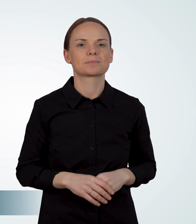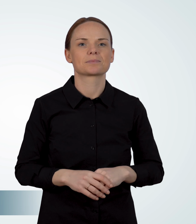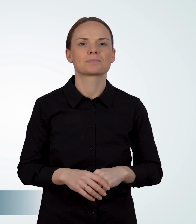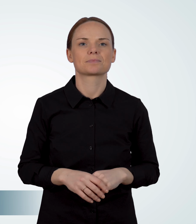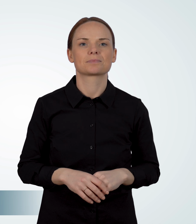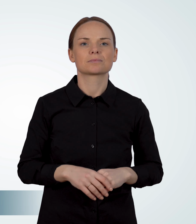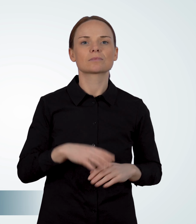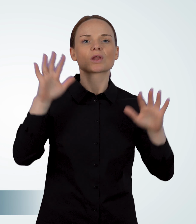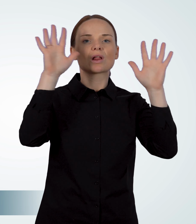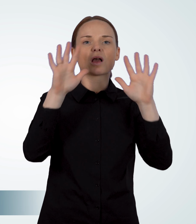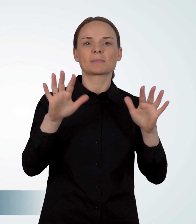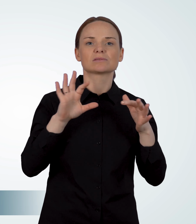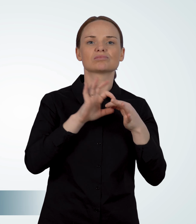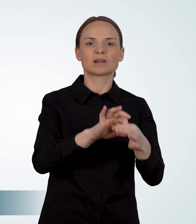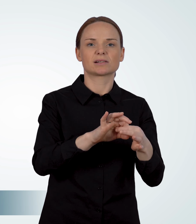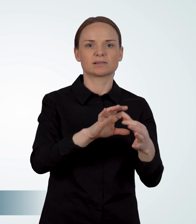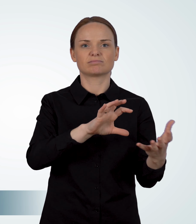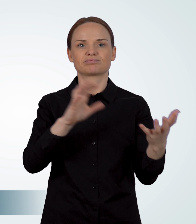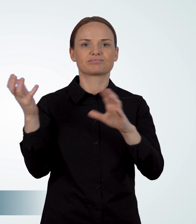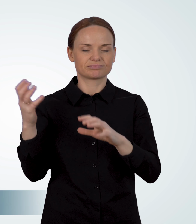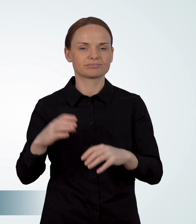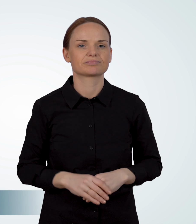• climate related displacement.